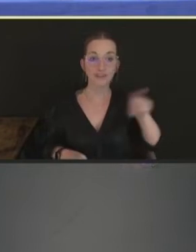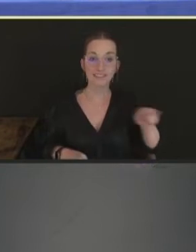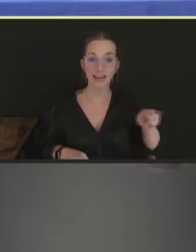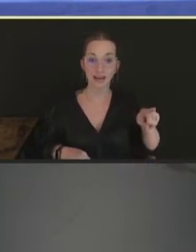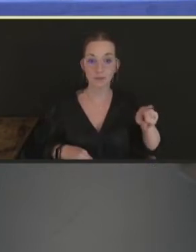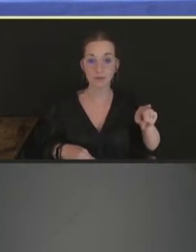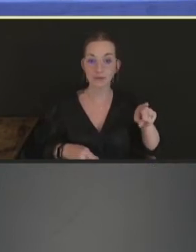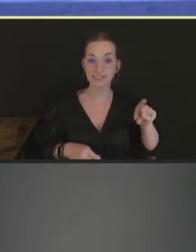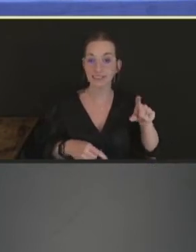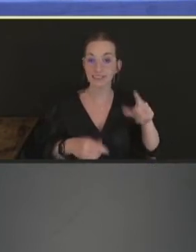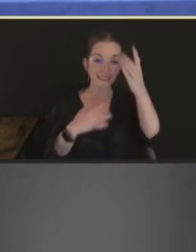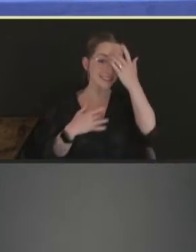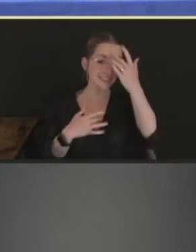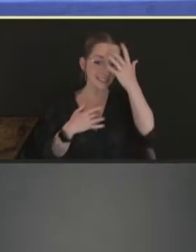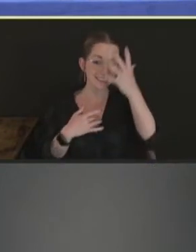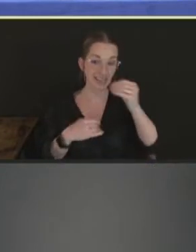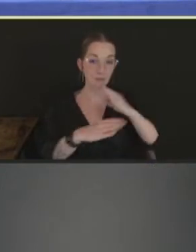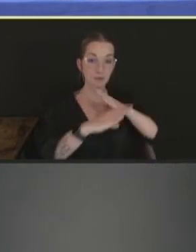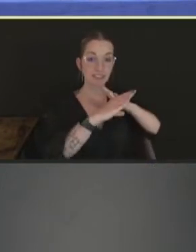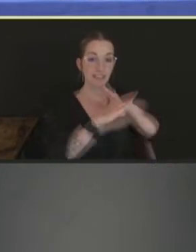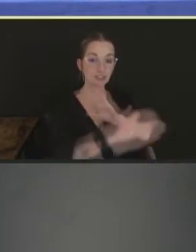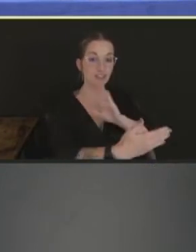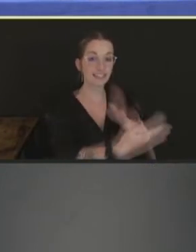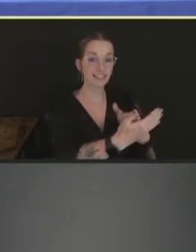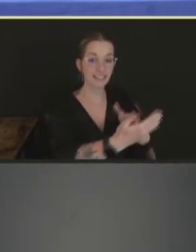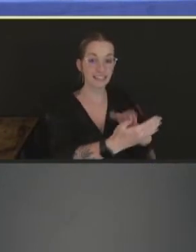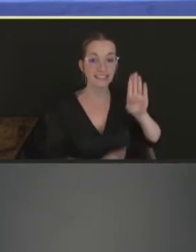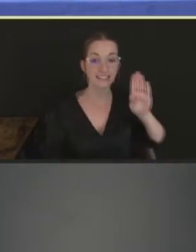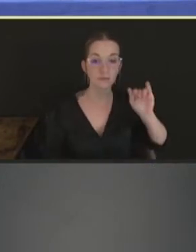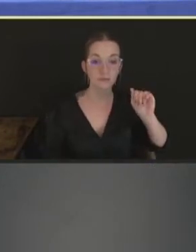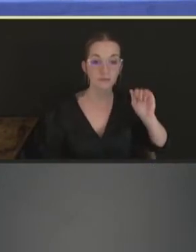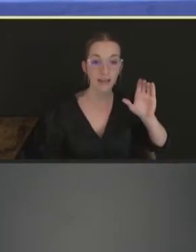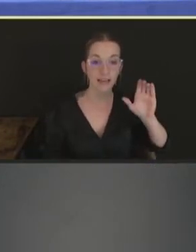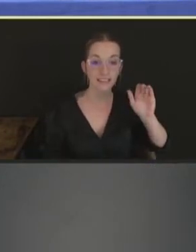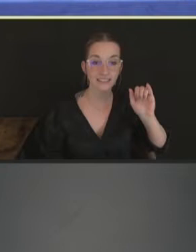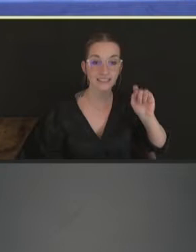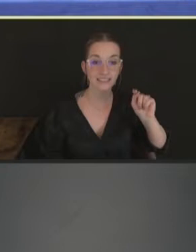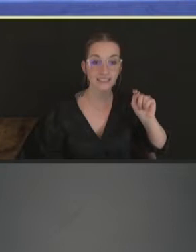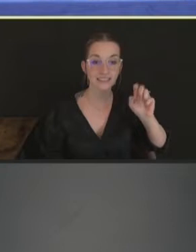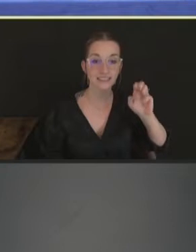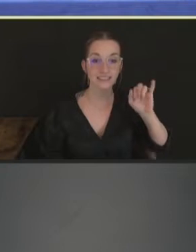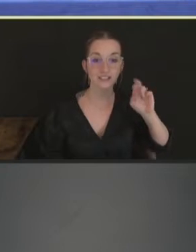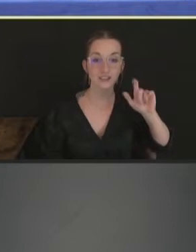bacterial and viral infections is beneficial to the brain.